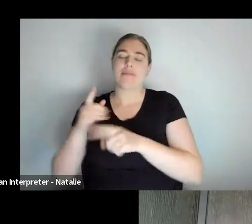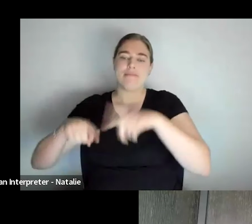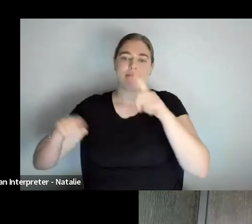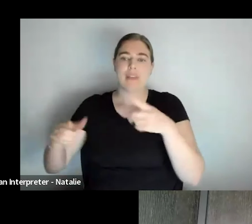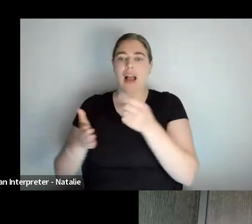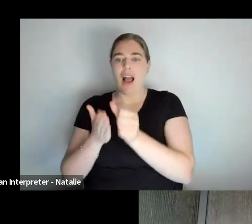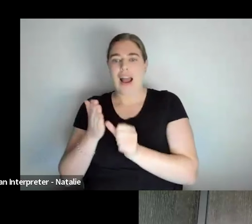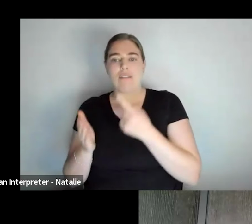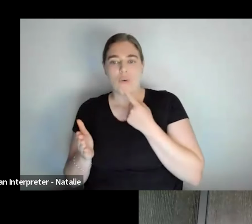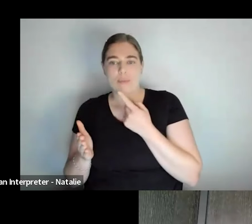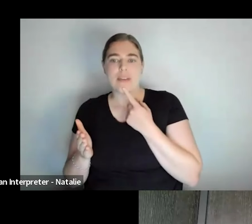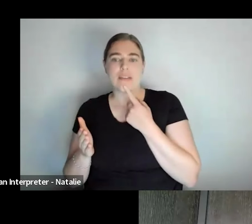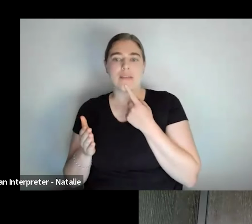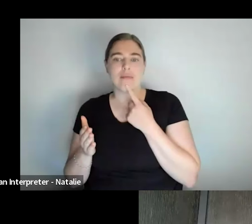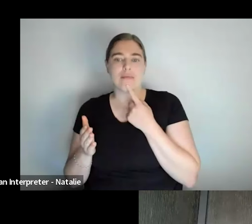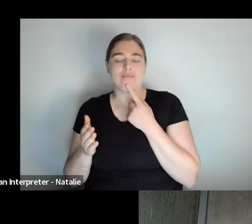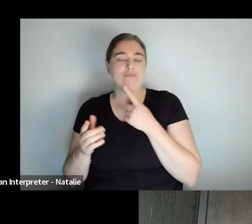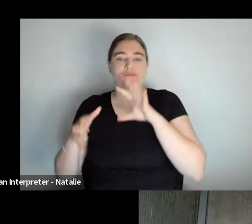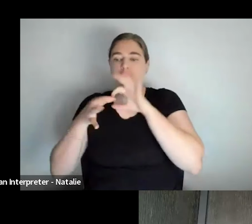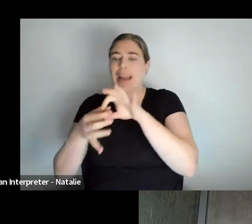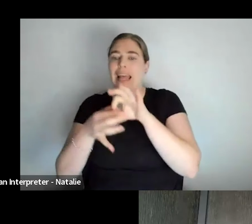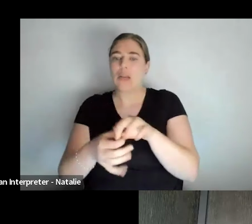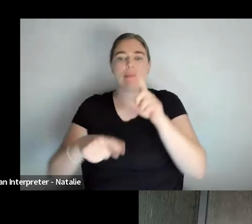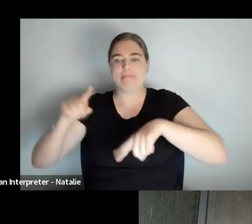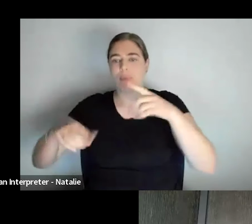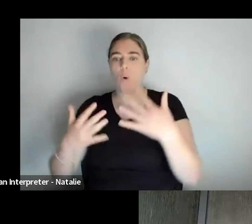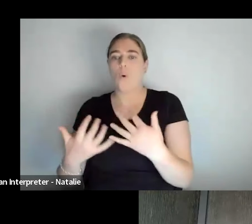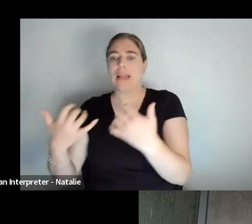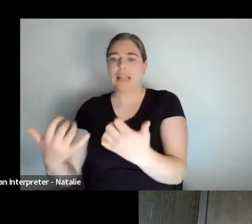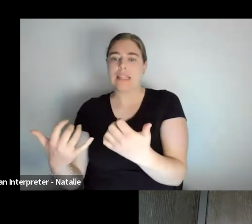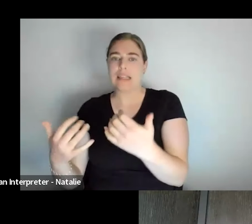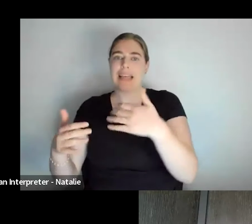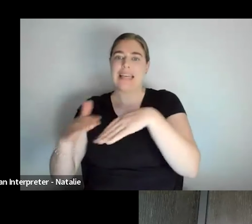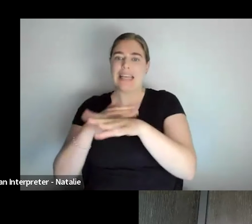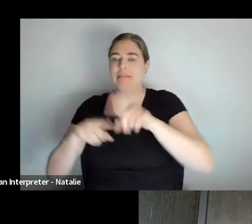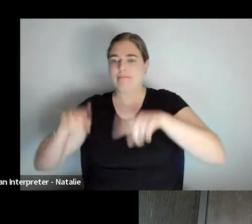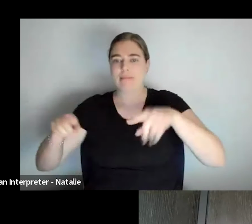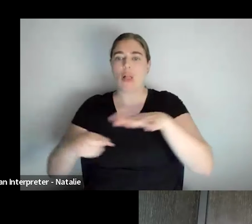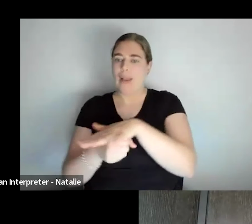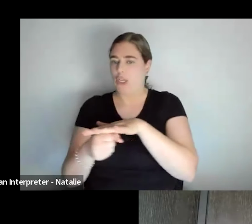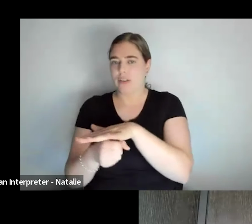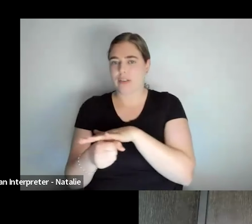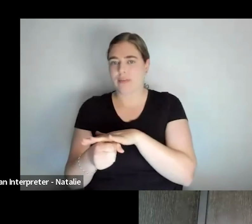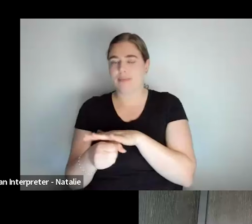and projects, connecting with different audiences, in different locations.